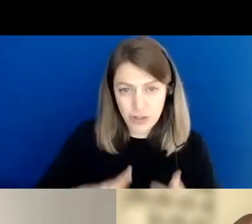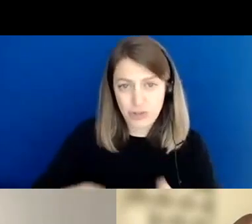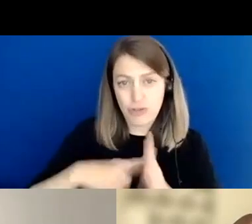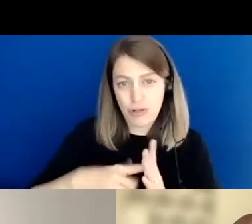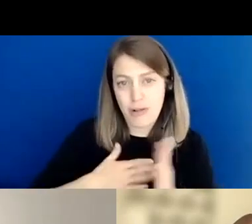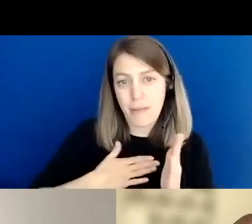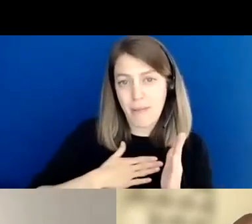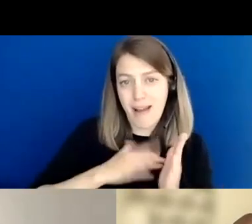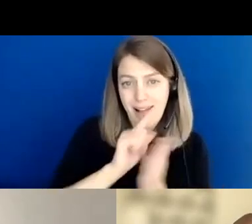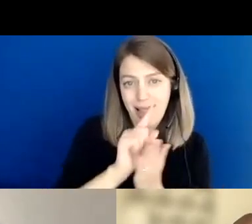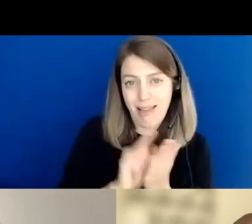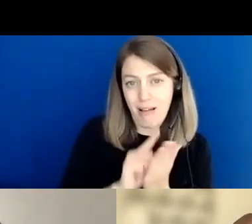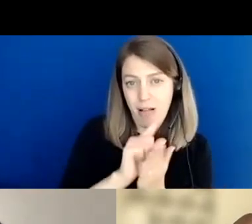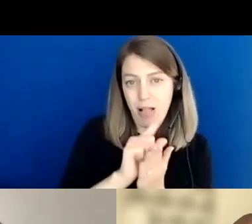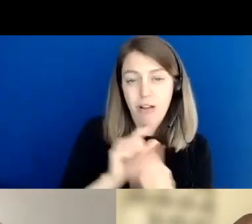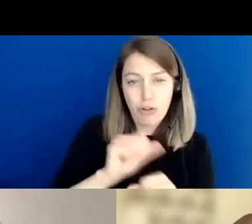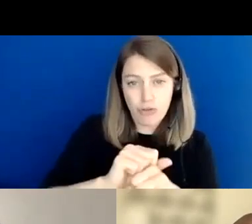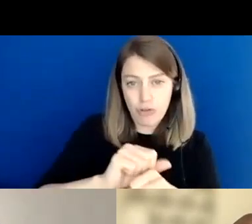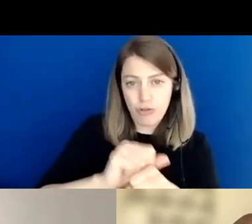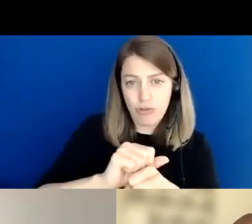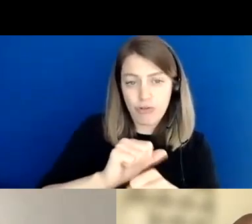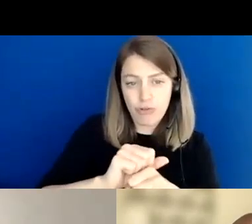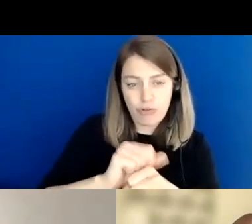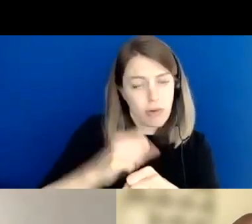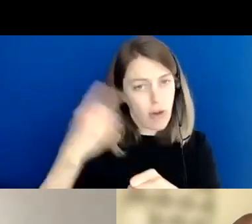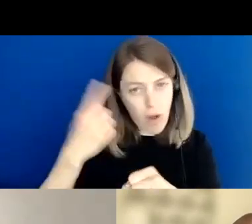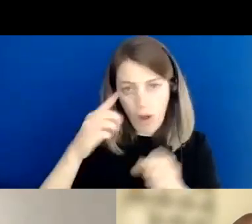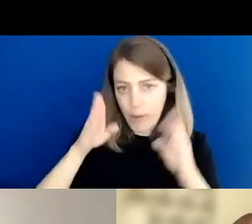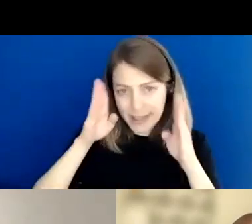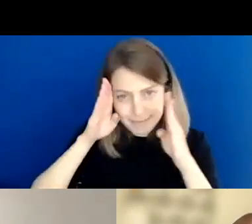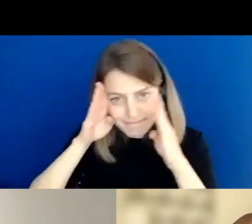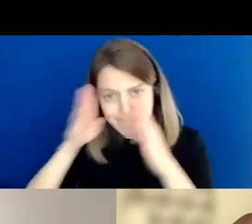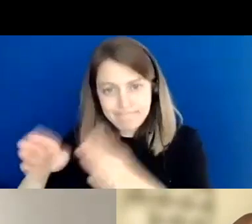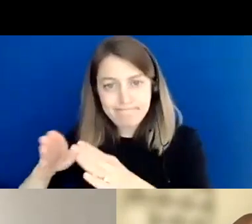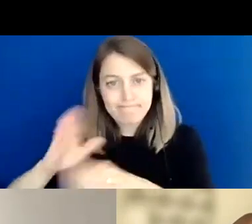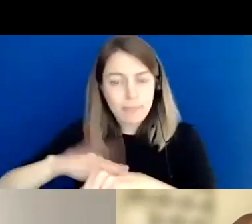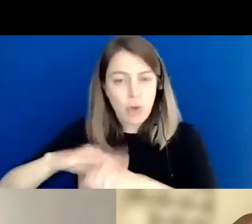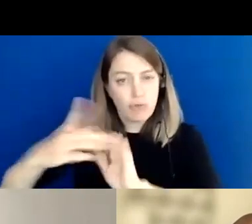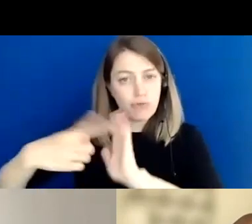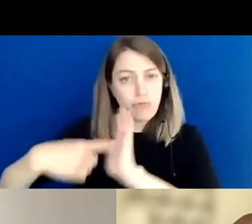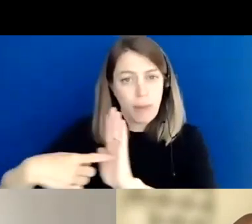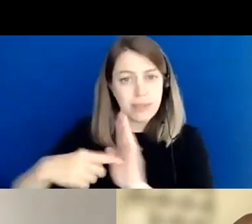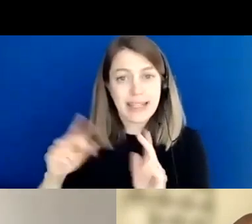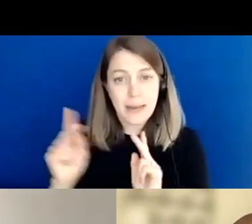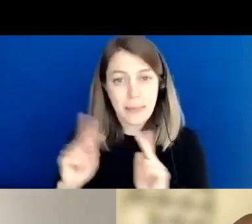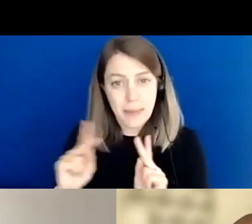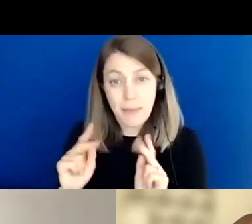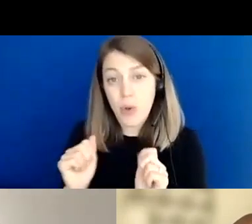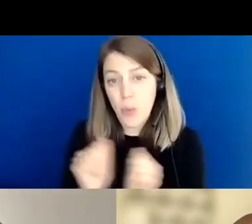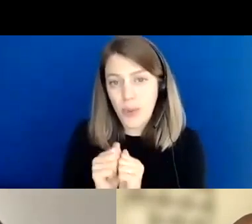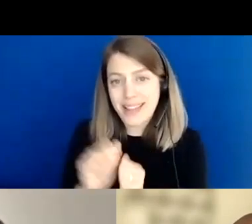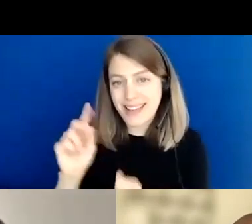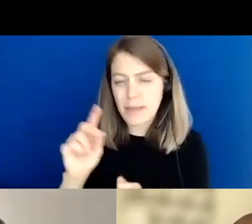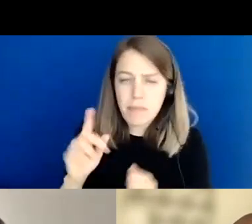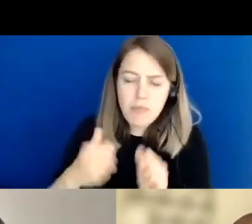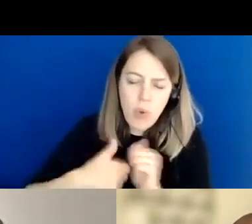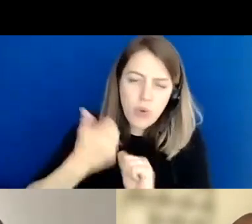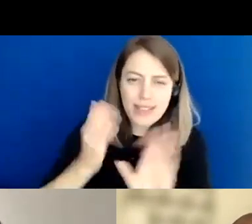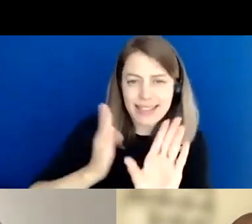which was always centered on representing folks with primarily psychiatric disabilities and to some extent,